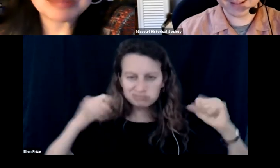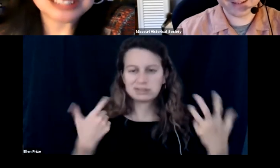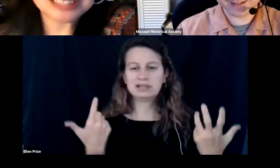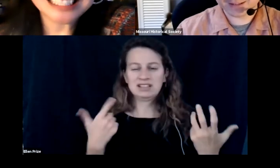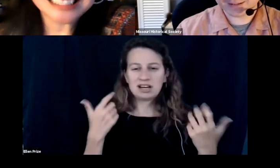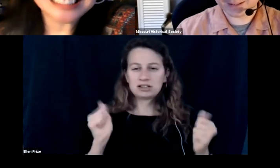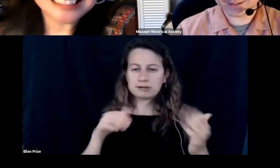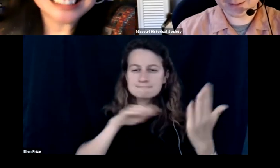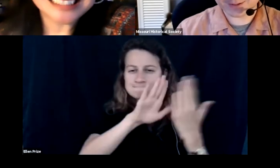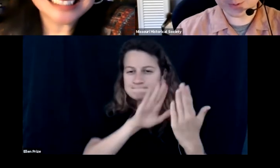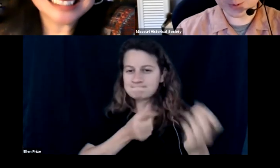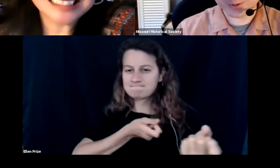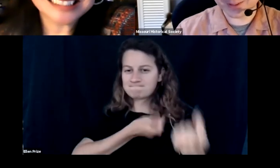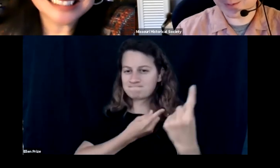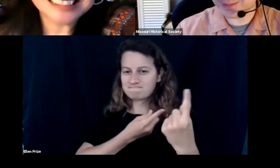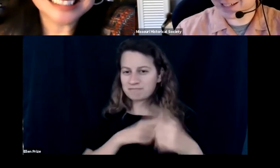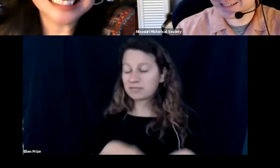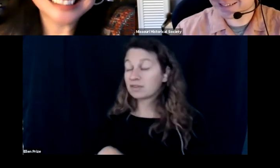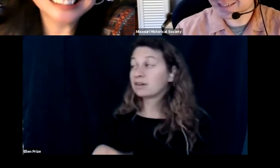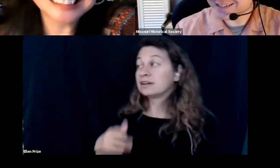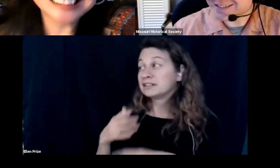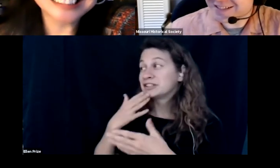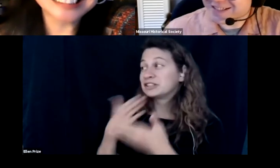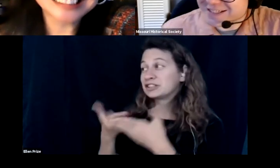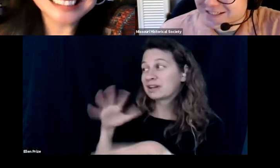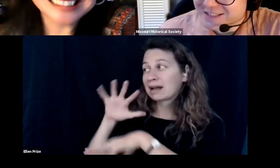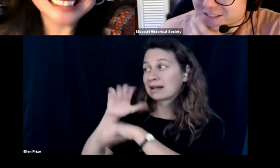or when you, you fight, all kinds of crazy things can happen